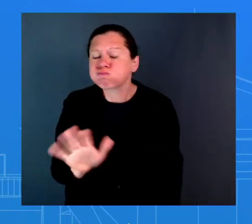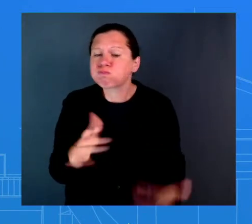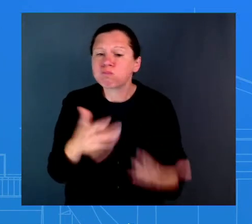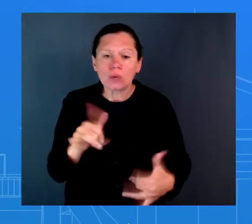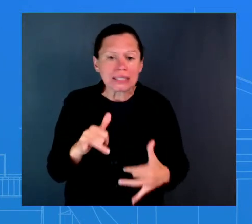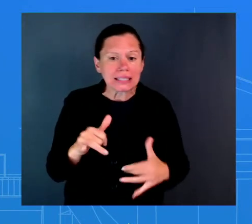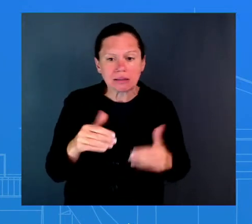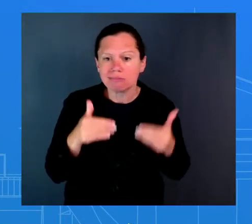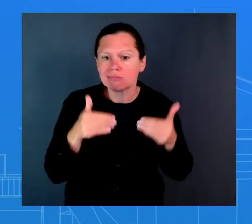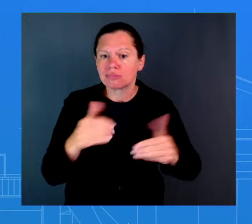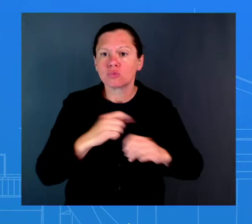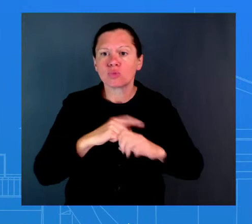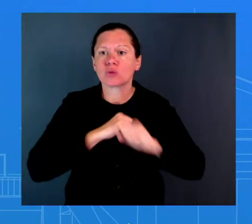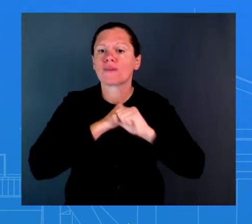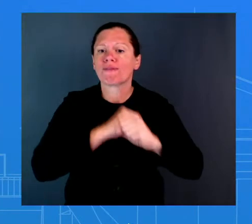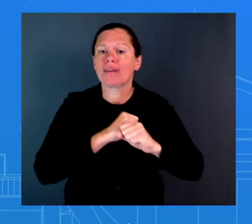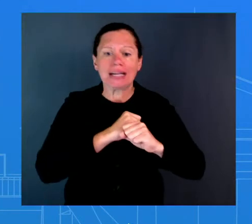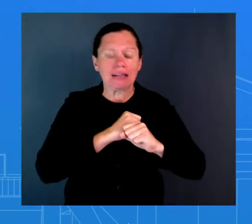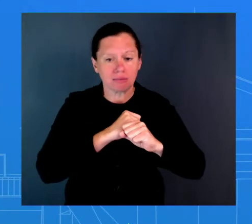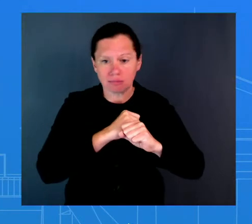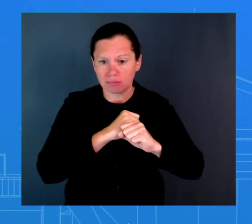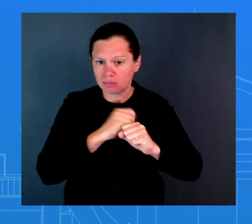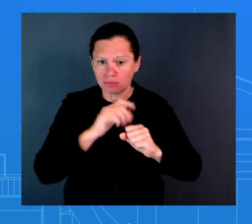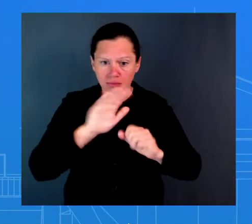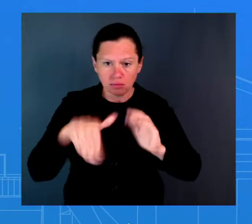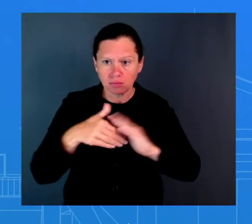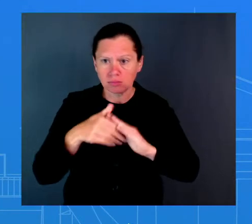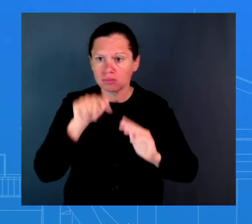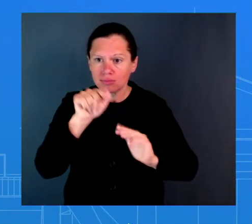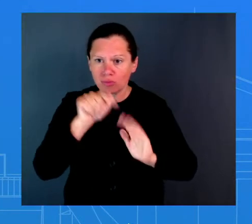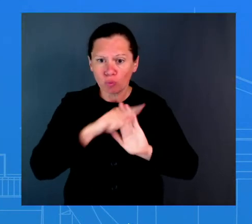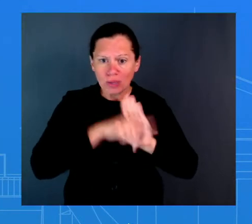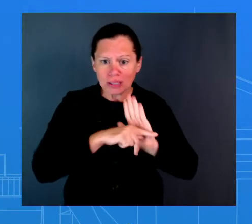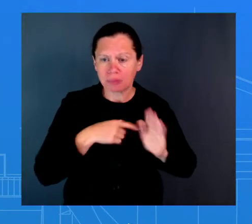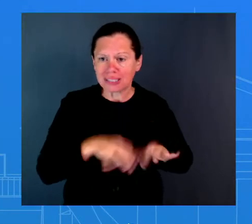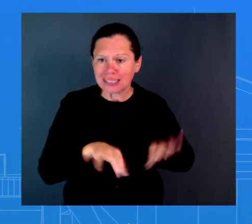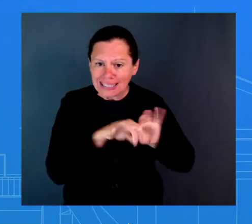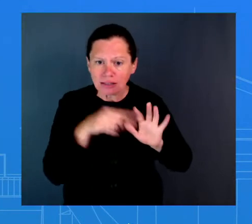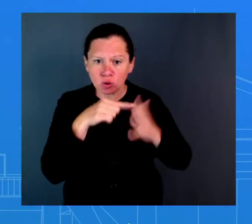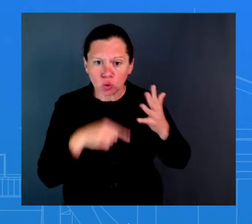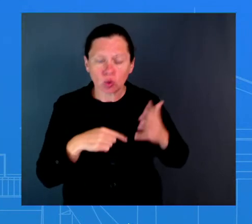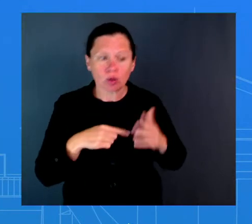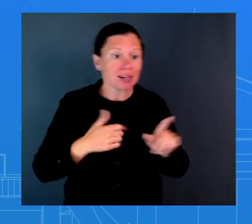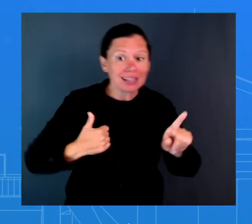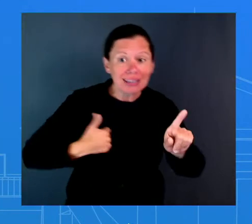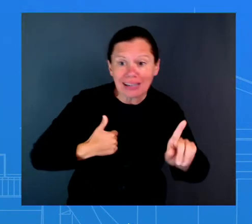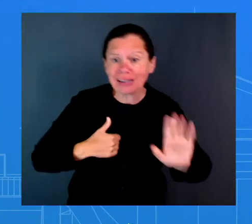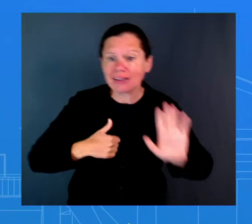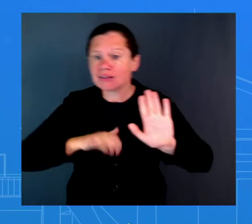And we will also consult closely with allies like Canada as they pursue their law enforcement and diplomatic process. Yeah.